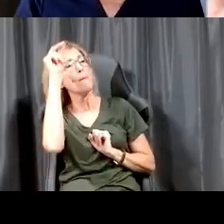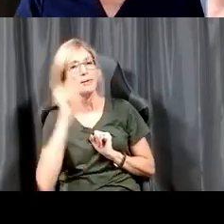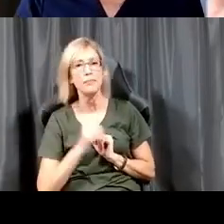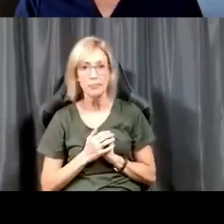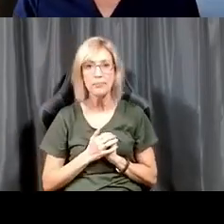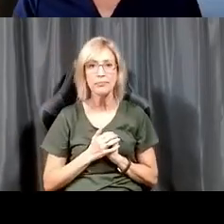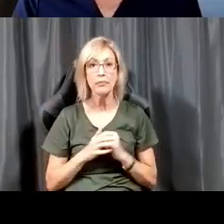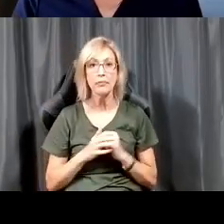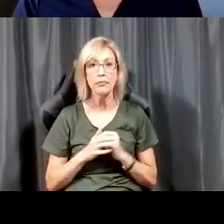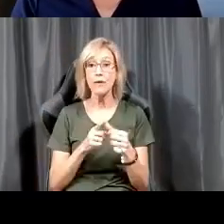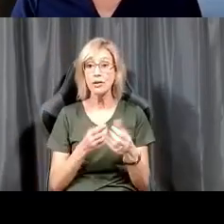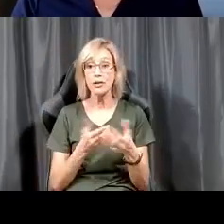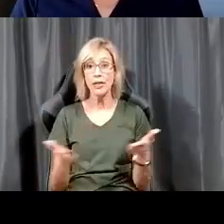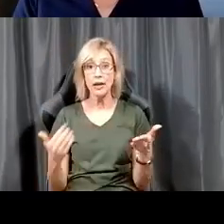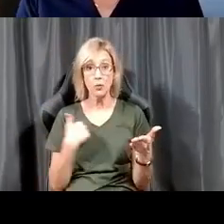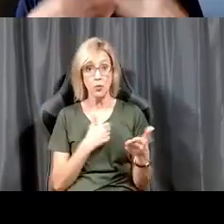First thing is to